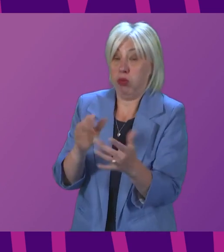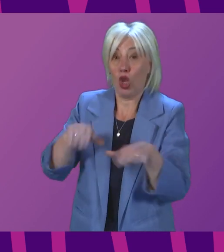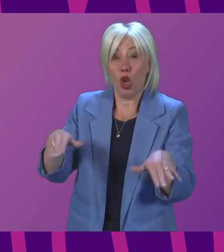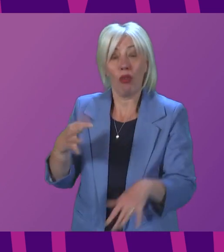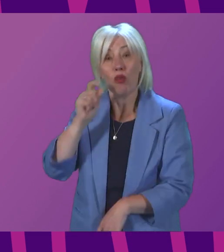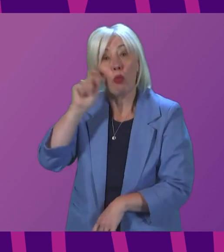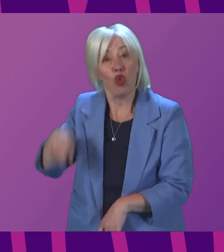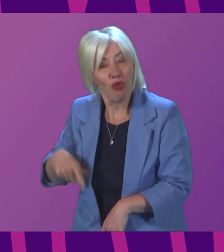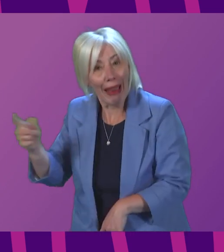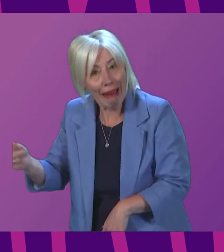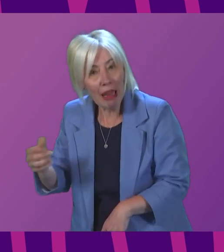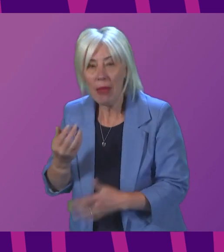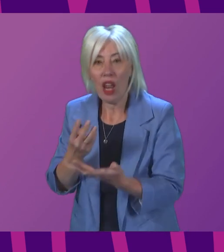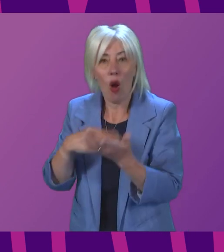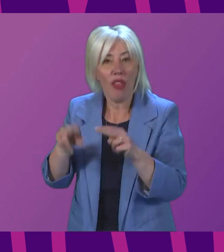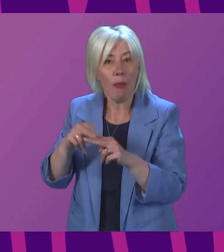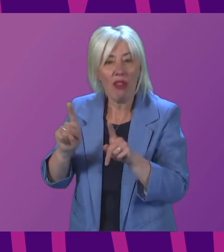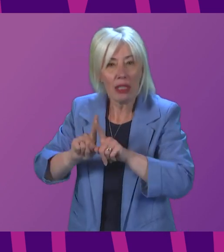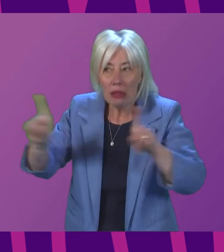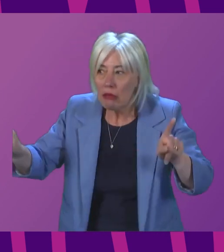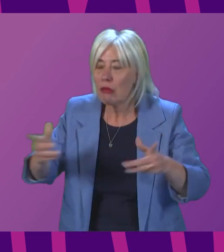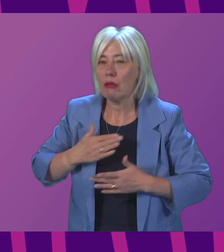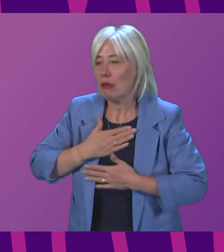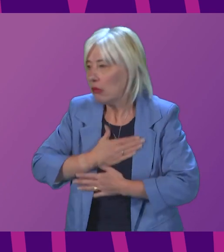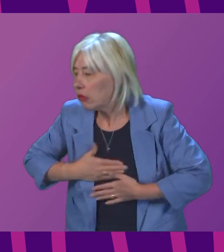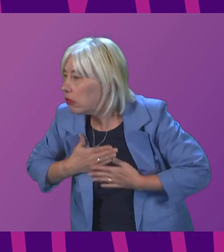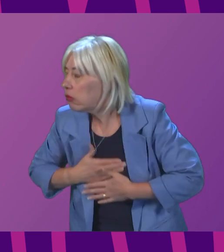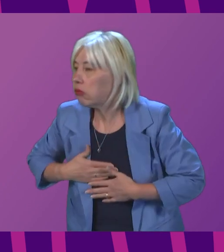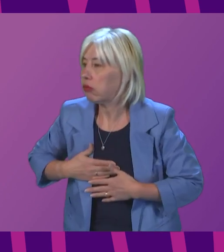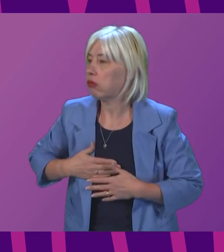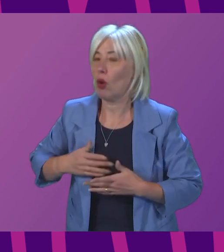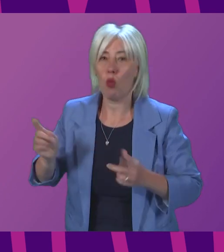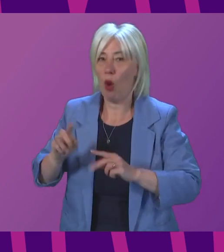Many will be separated from parents, suffering bereavement and dealing with untold trauma.